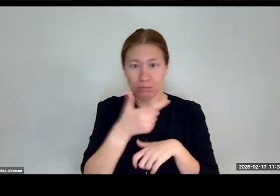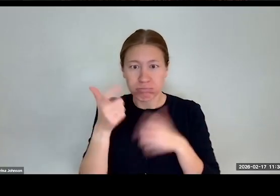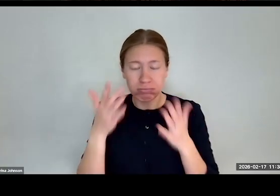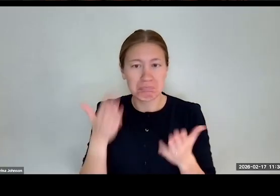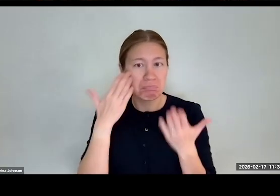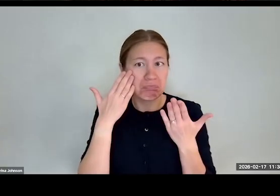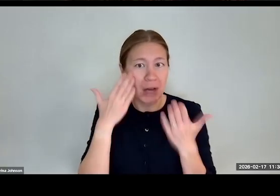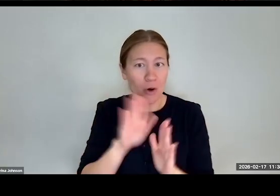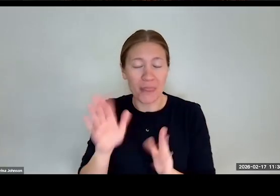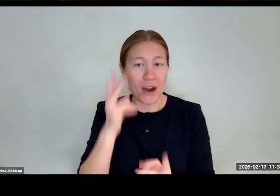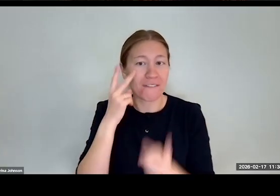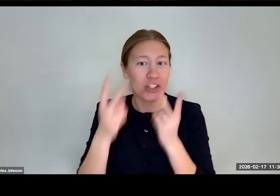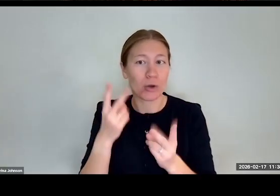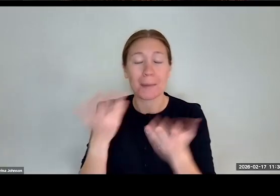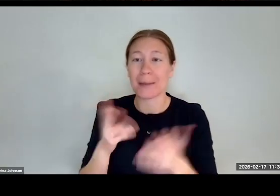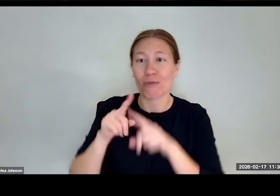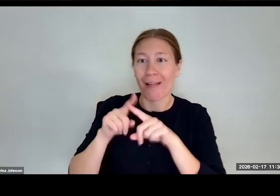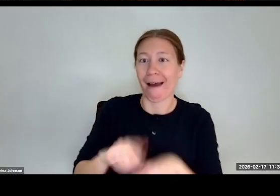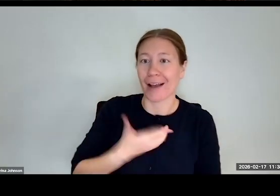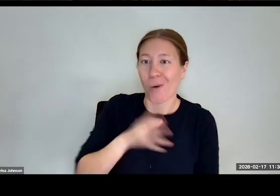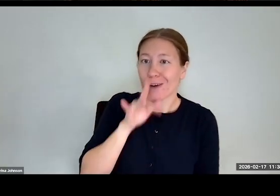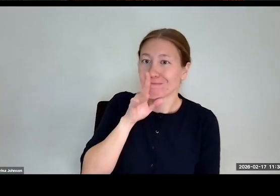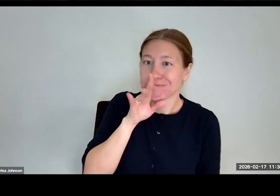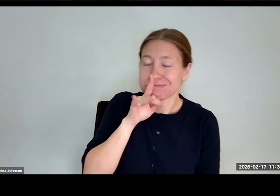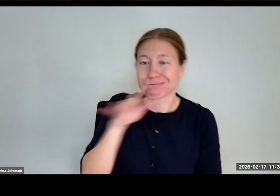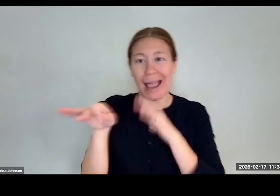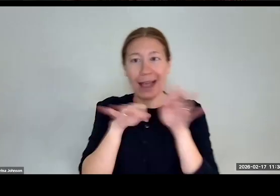So they might be relying on our verbal descriptions to follow along with the presentation.